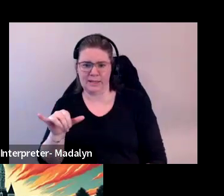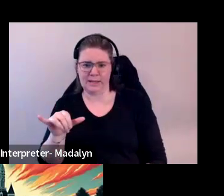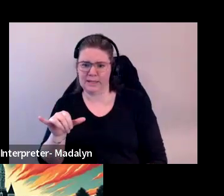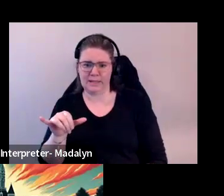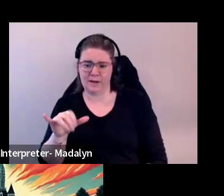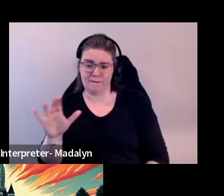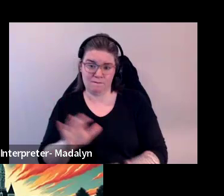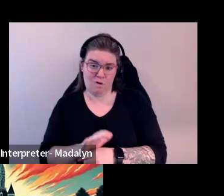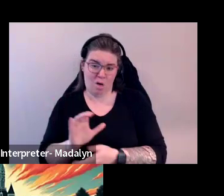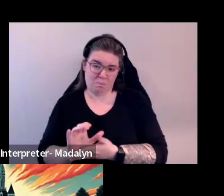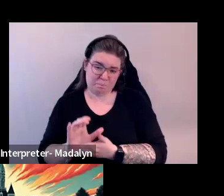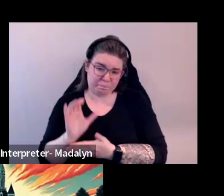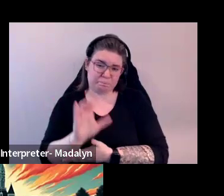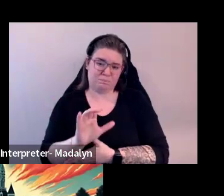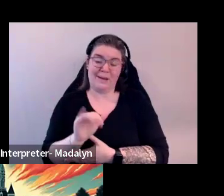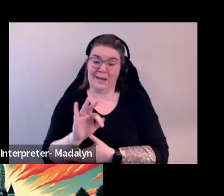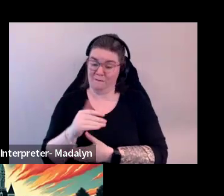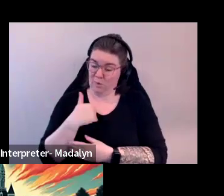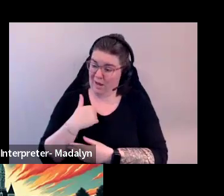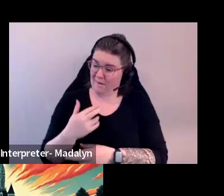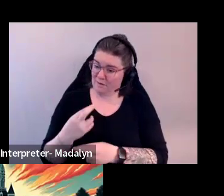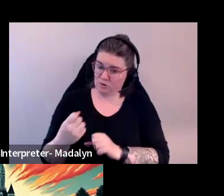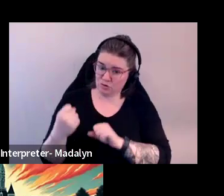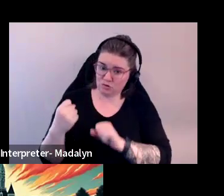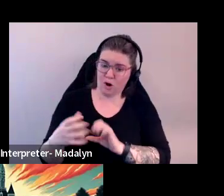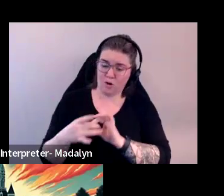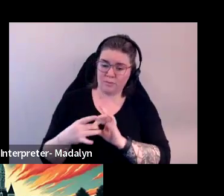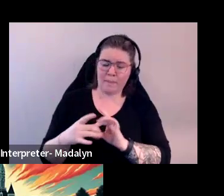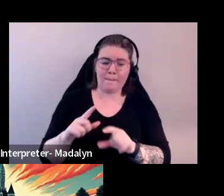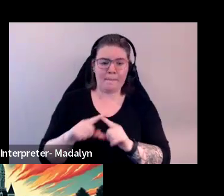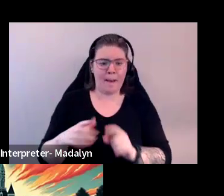Brooke Wilson (she/her): some of those relationships are strong, but I guess my question is like.